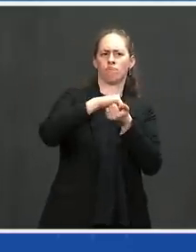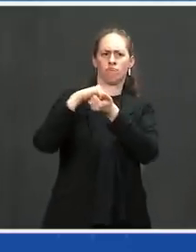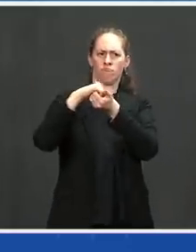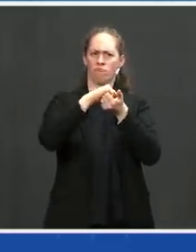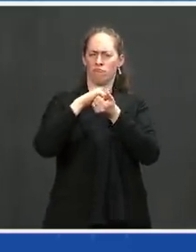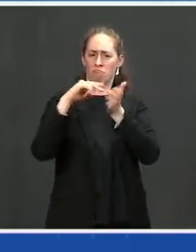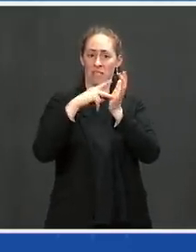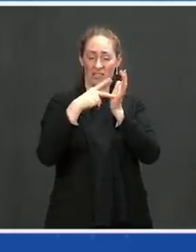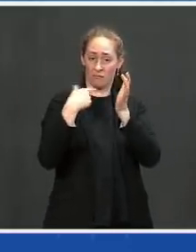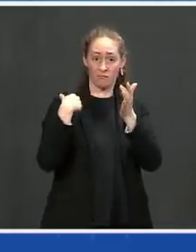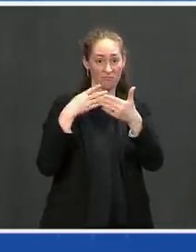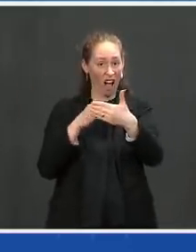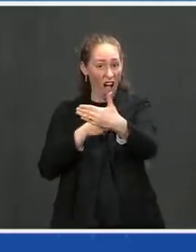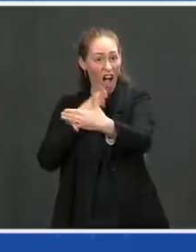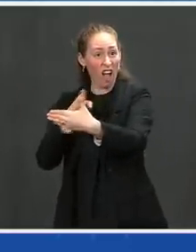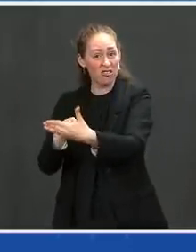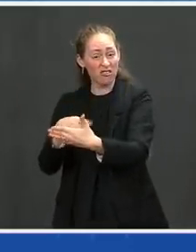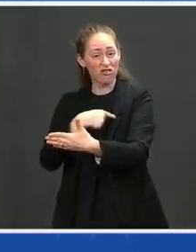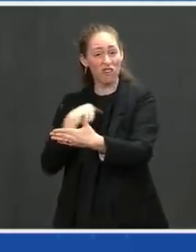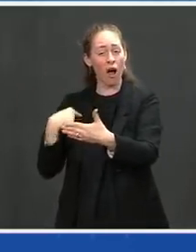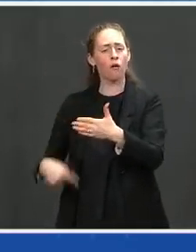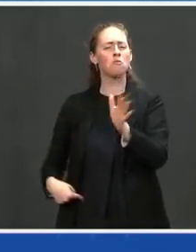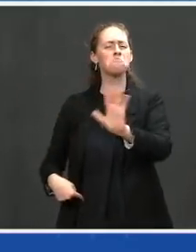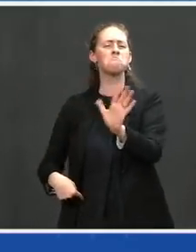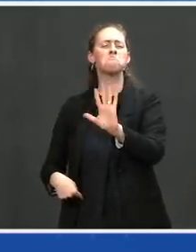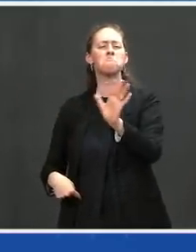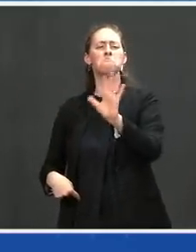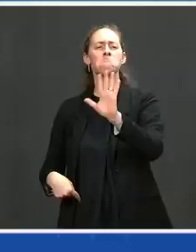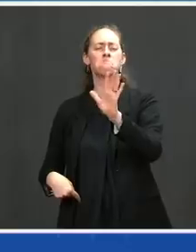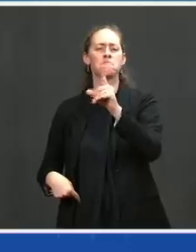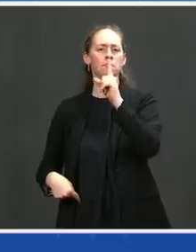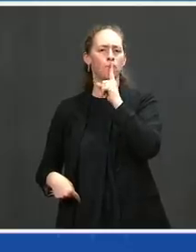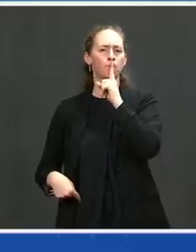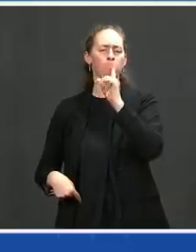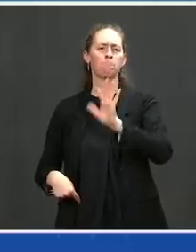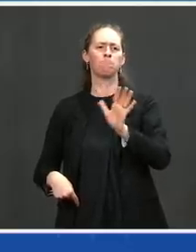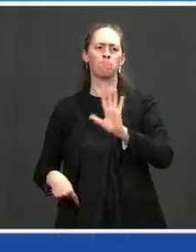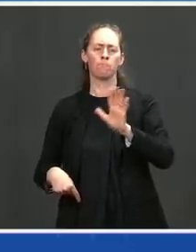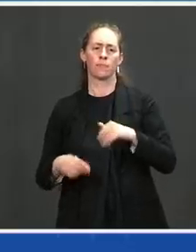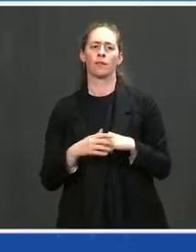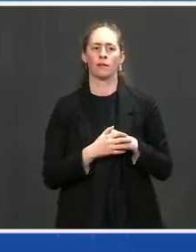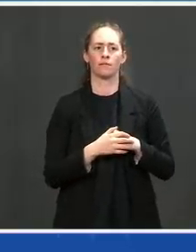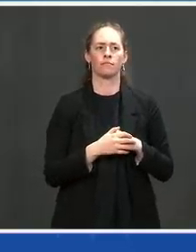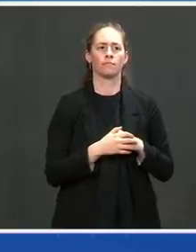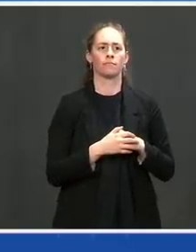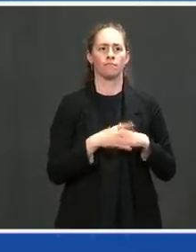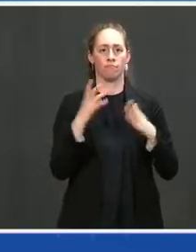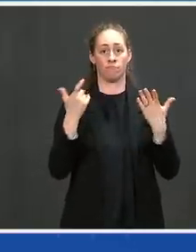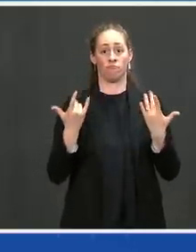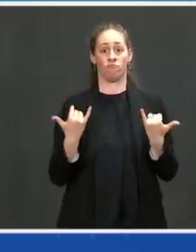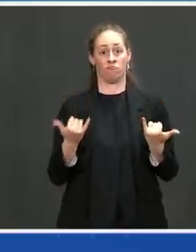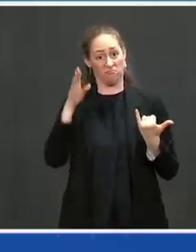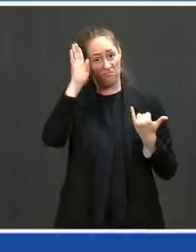I want to make sure that, for example, later today, after this -- as a matter of fact, shortly after this, which is fine;